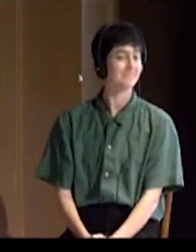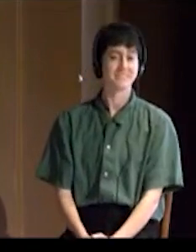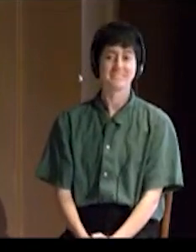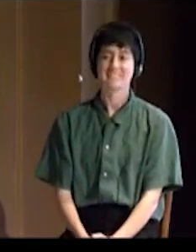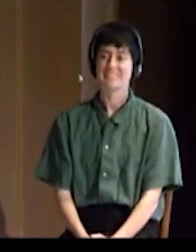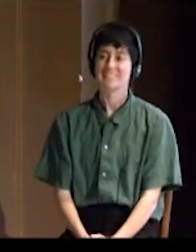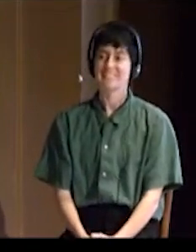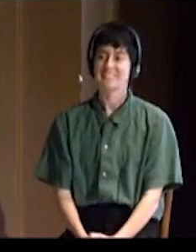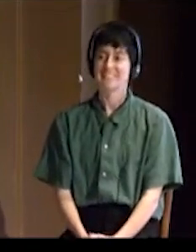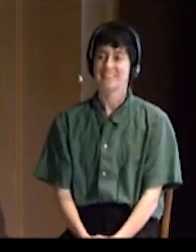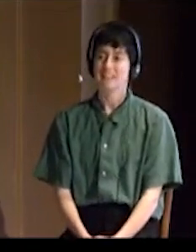Questions.